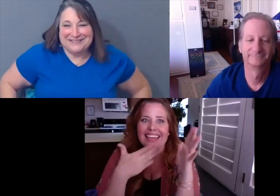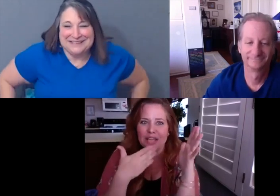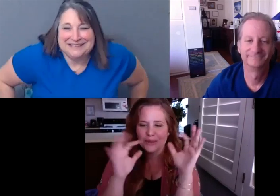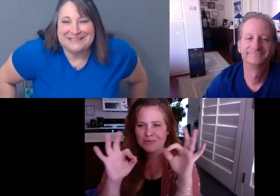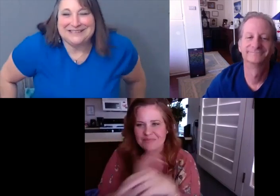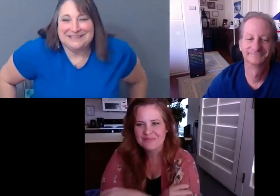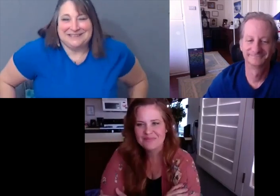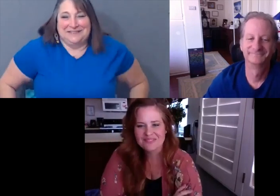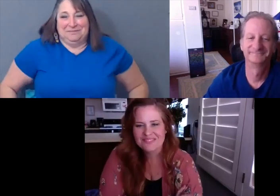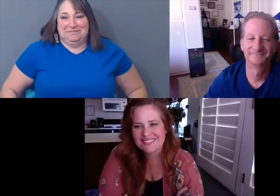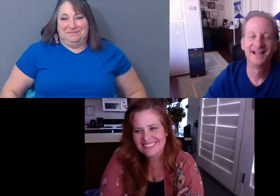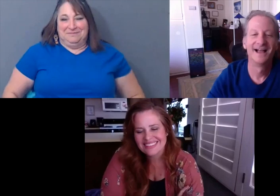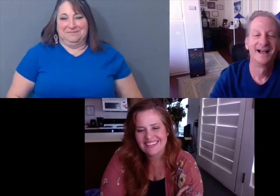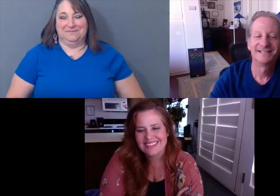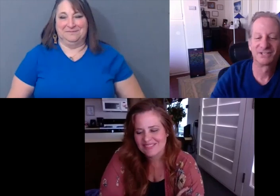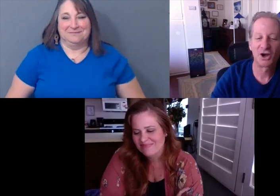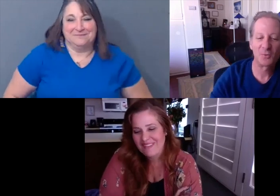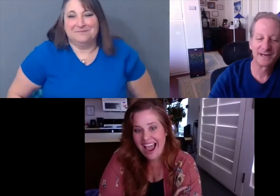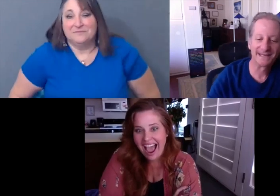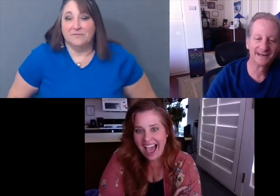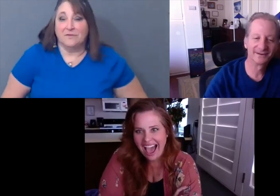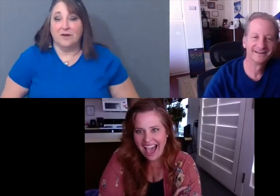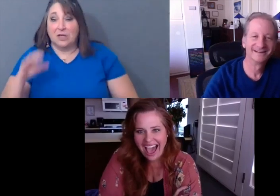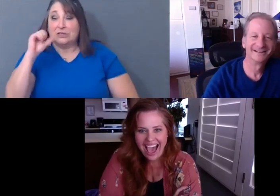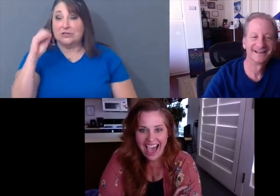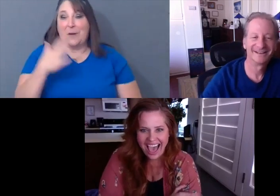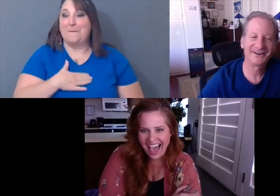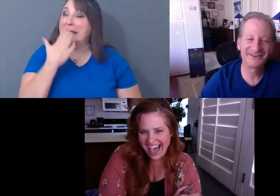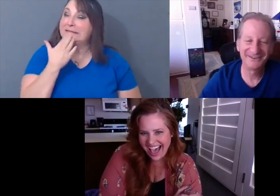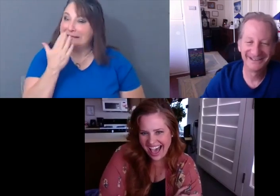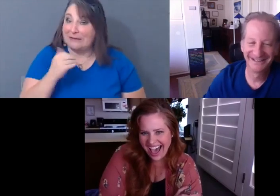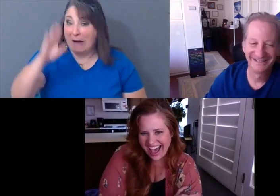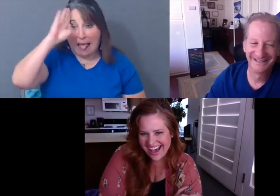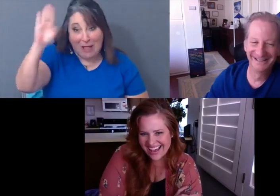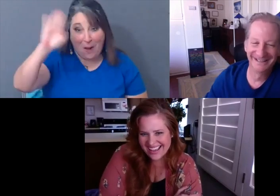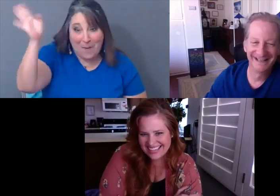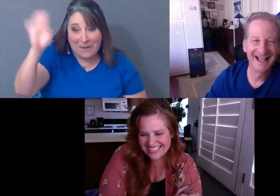Thank you. So my dear, hello. Hi handsome.